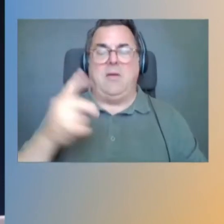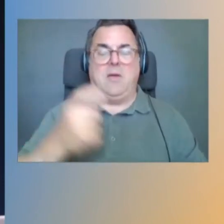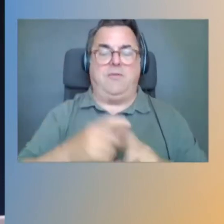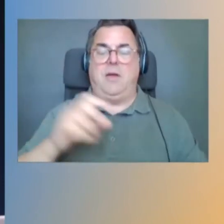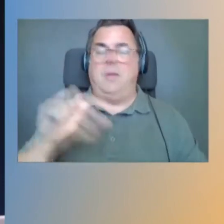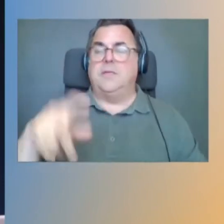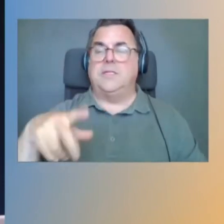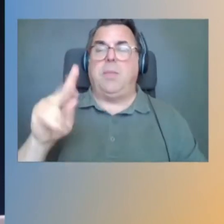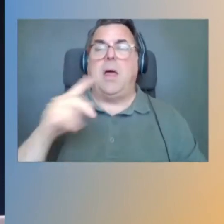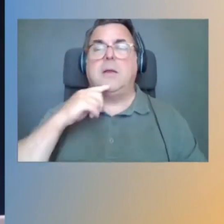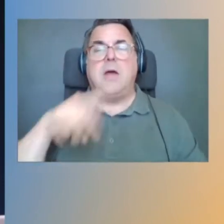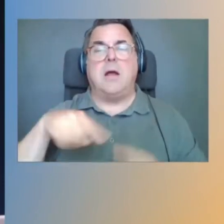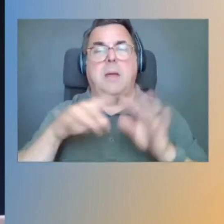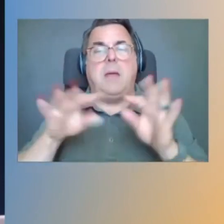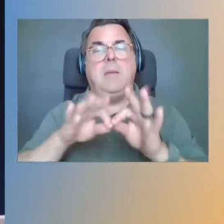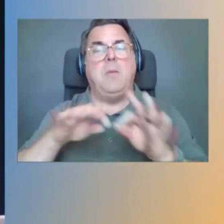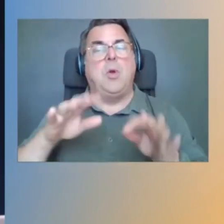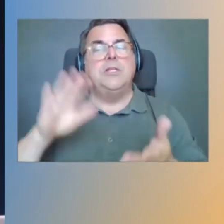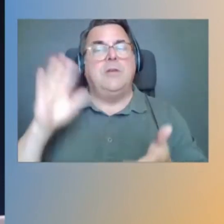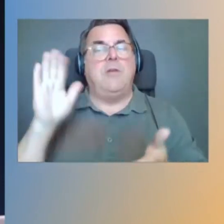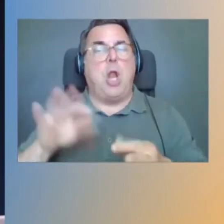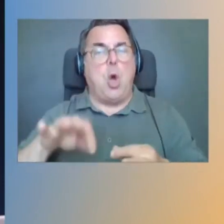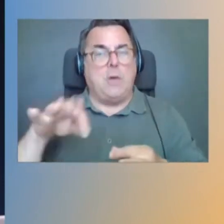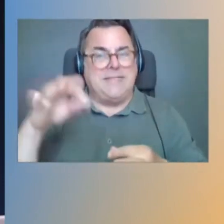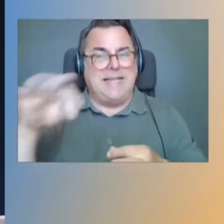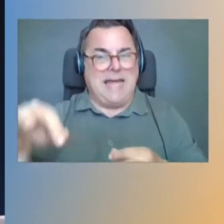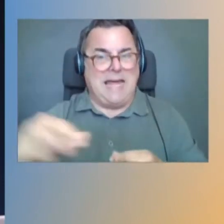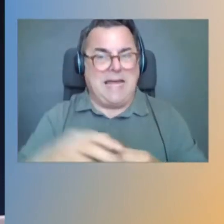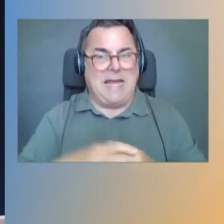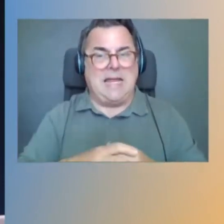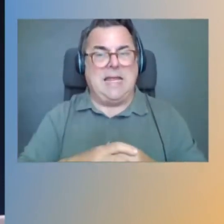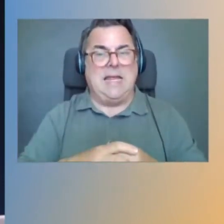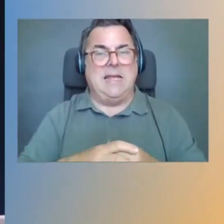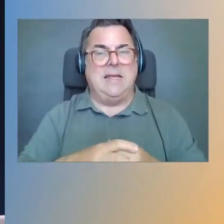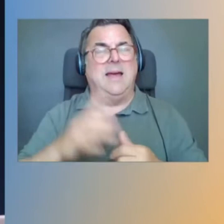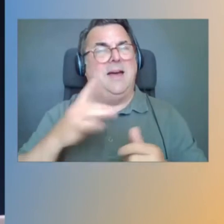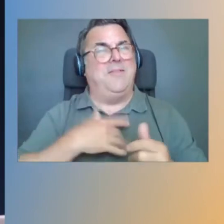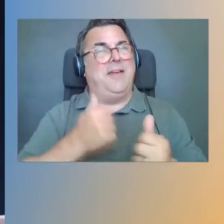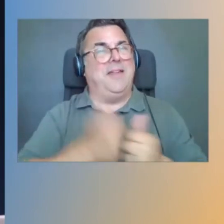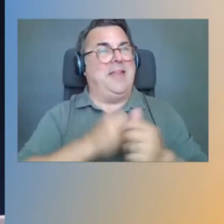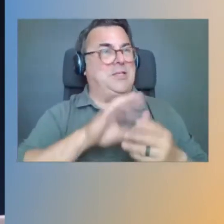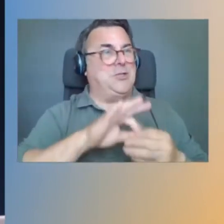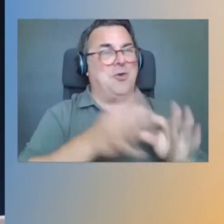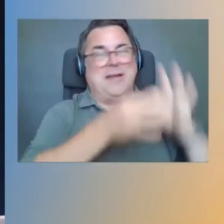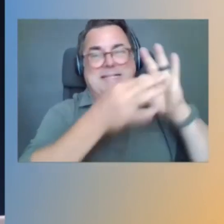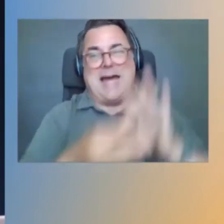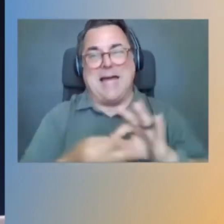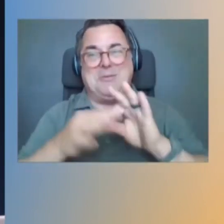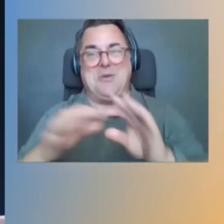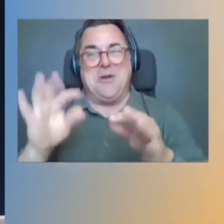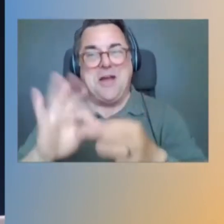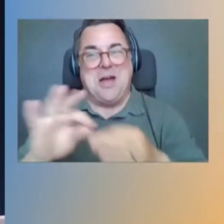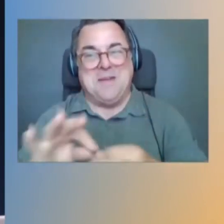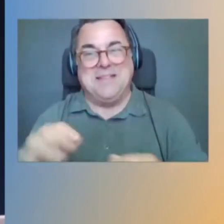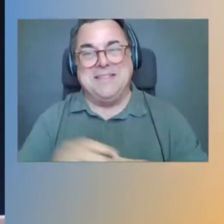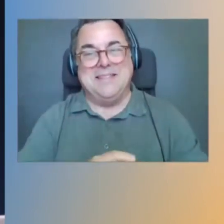just before we started talking here, so we kind of like tying all this together here, so it's just, it's great to hear from customers